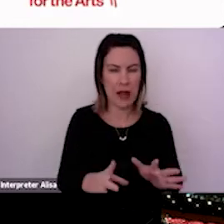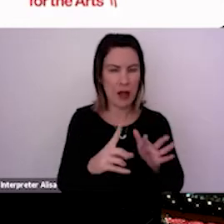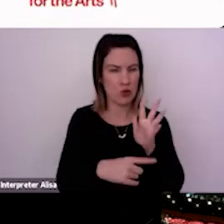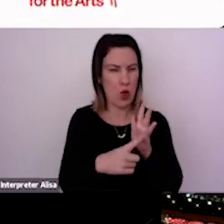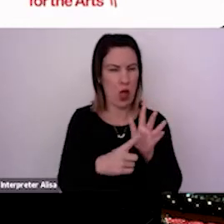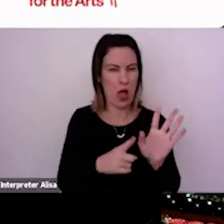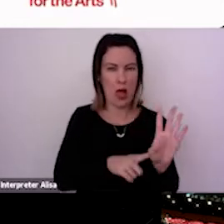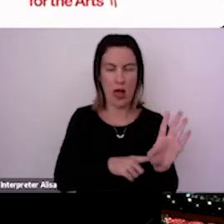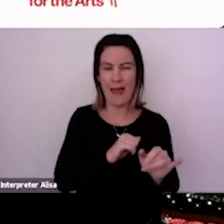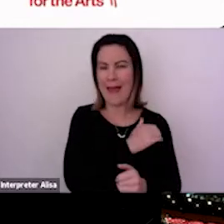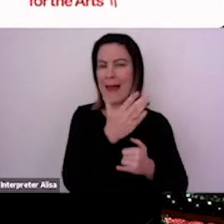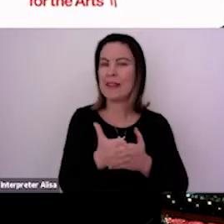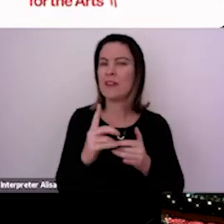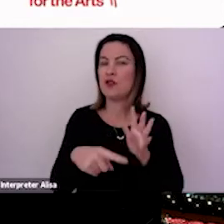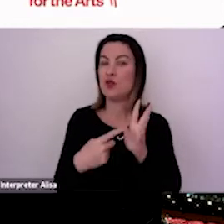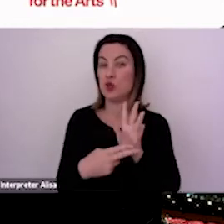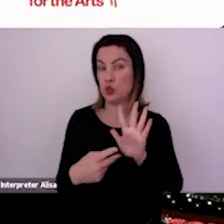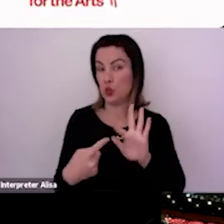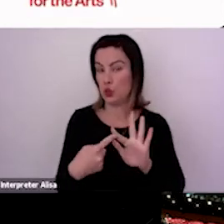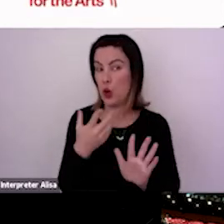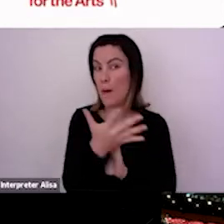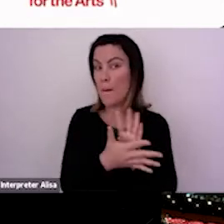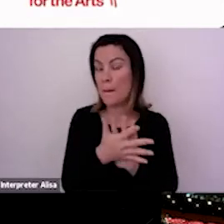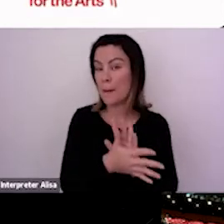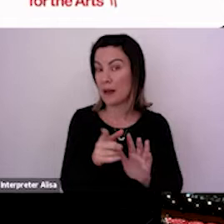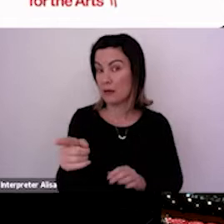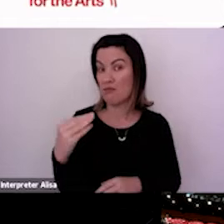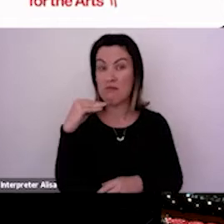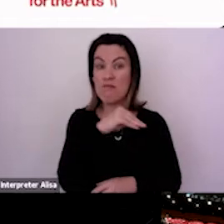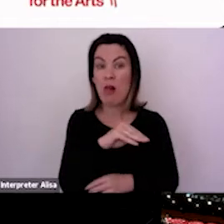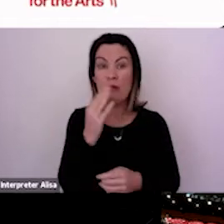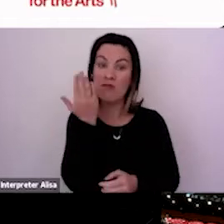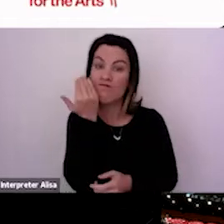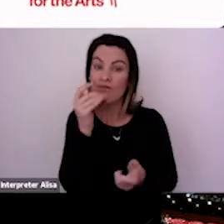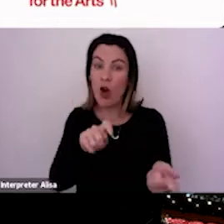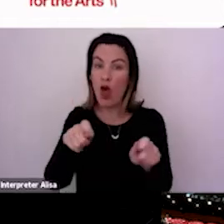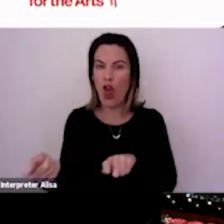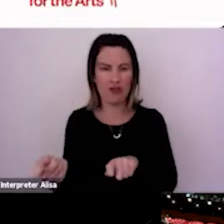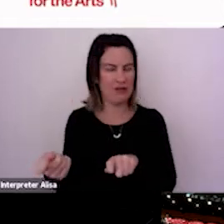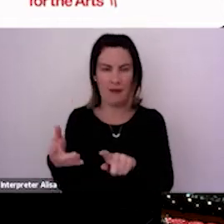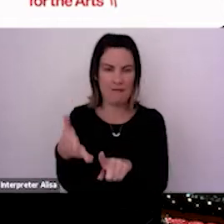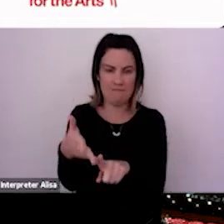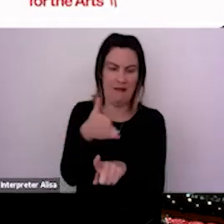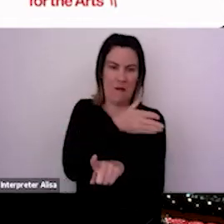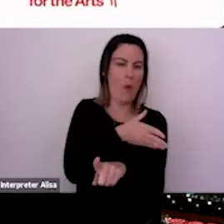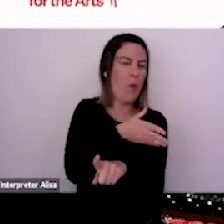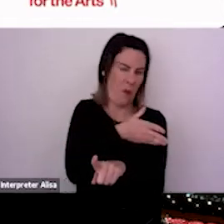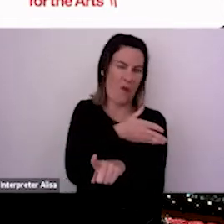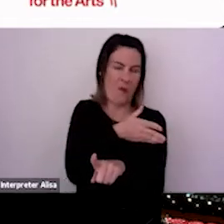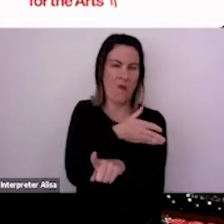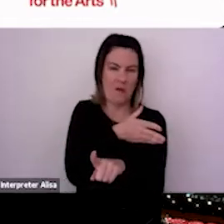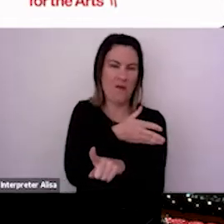So that was prior to, say, Melbourne's recent lockdown, but NSW had just been announced